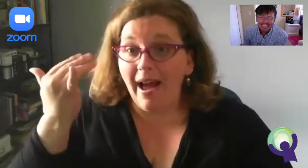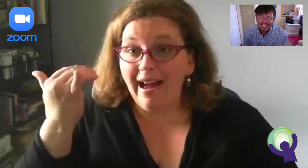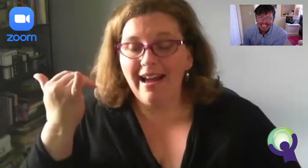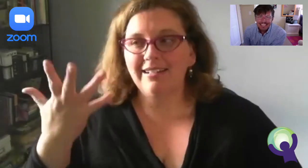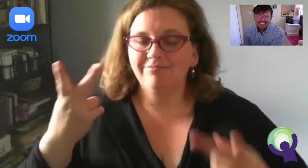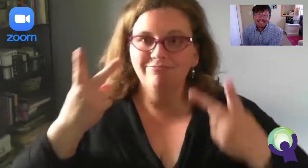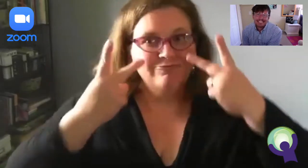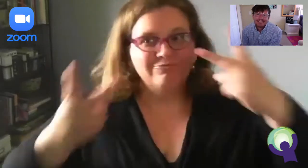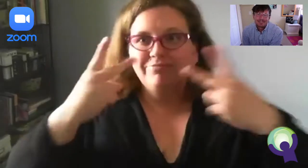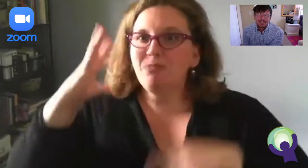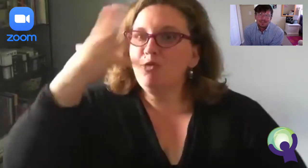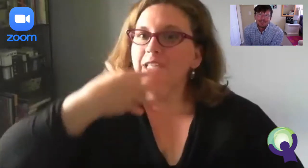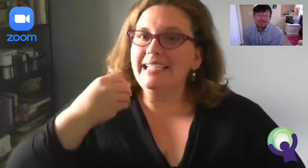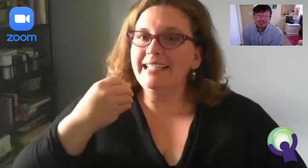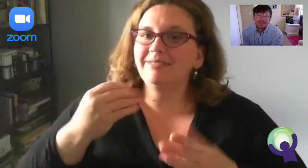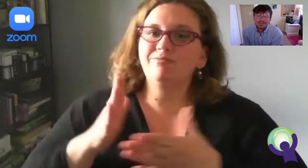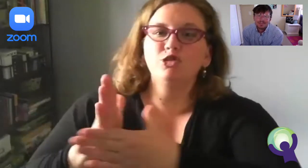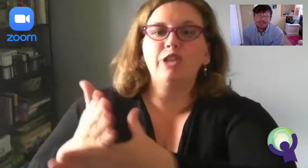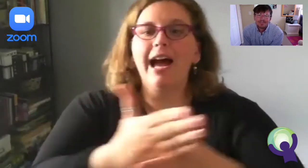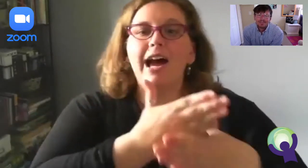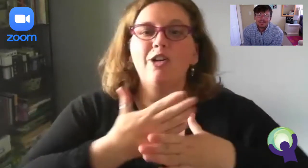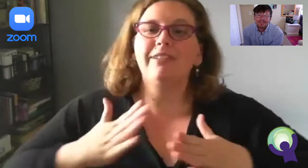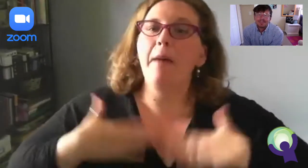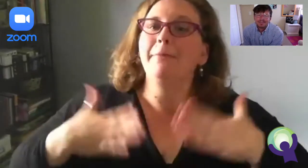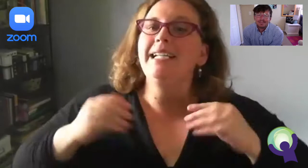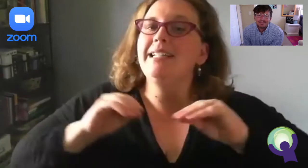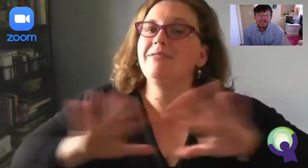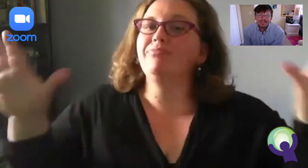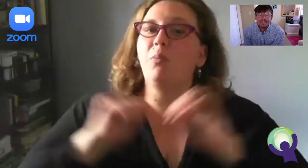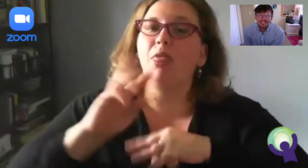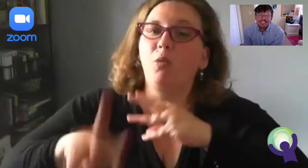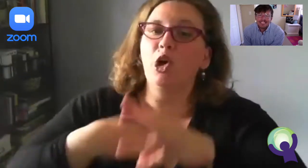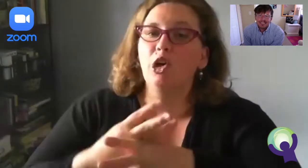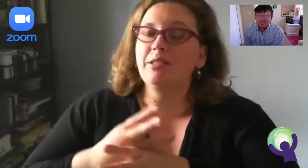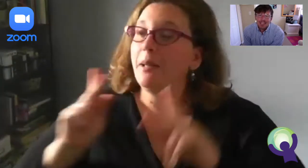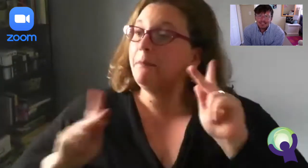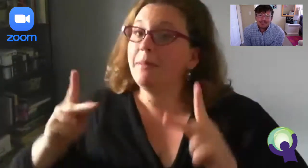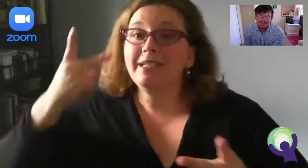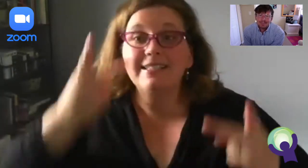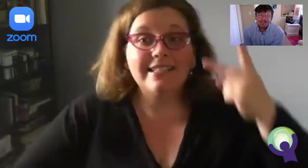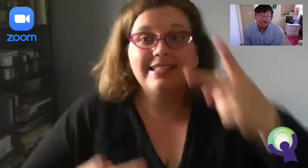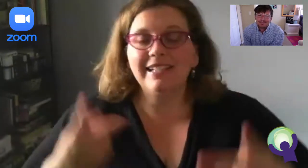I enjoy gardening because I love looking at the beauty and I feel like it shares happiness with the